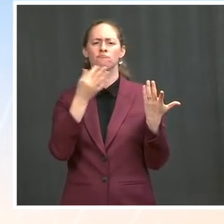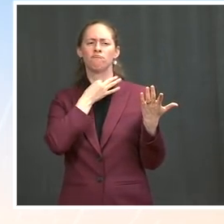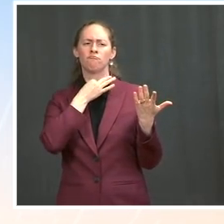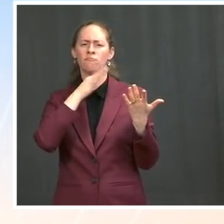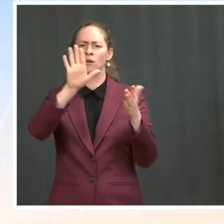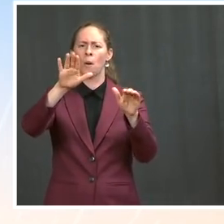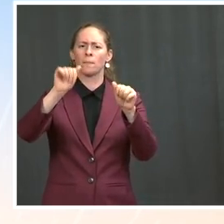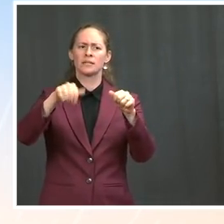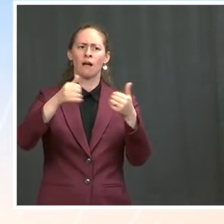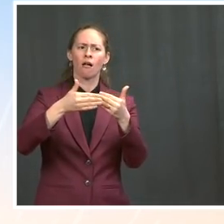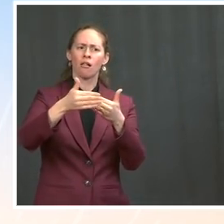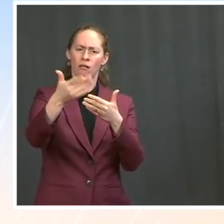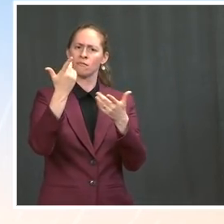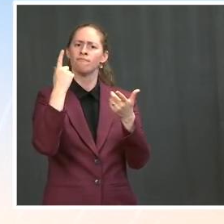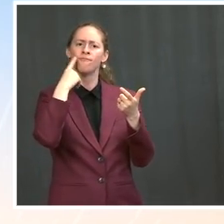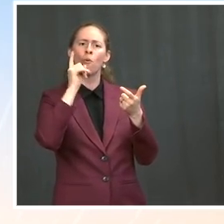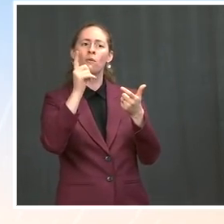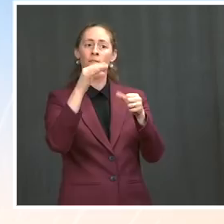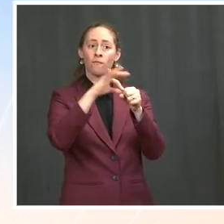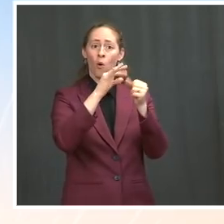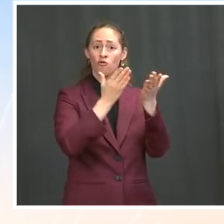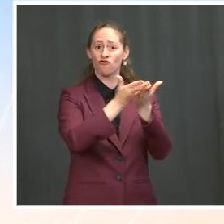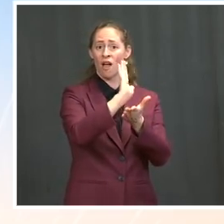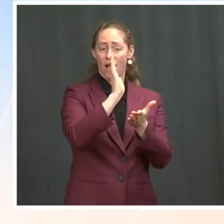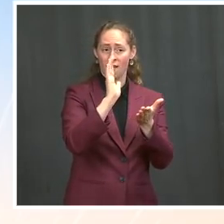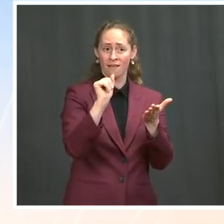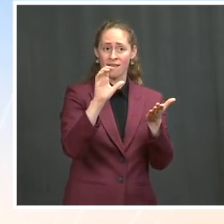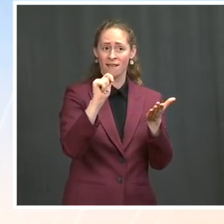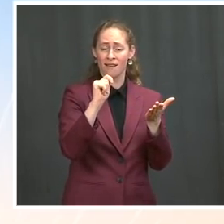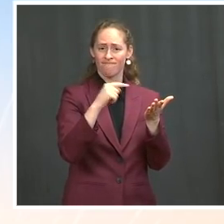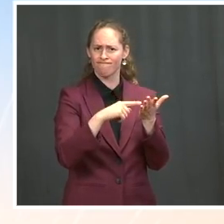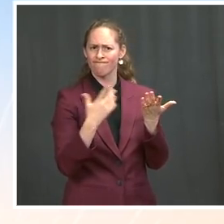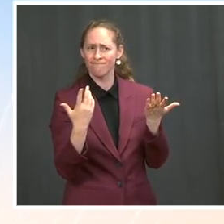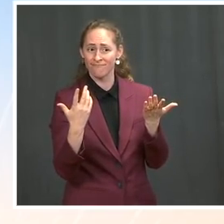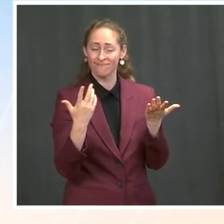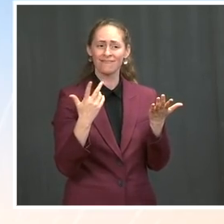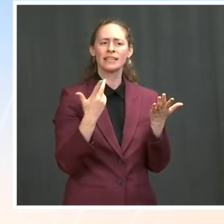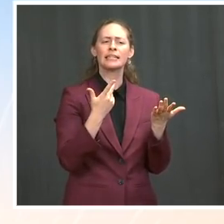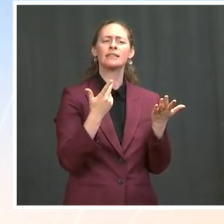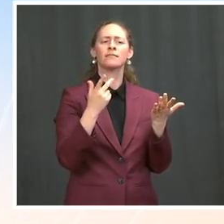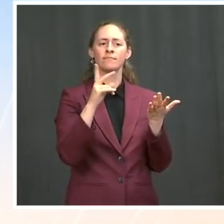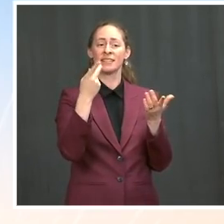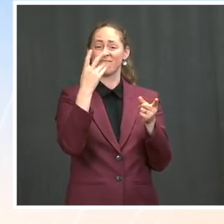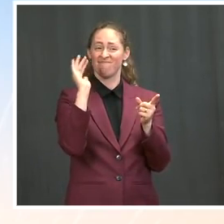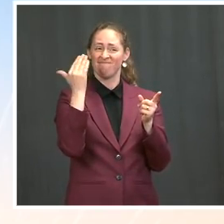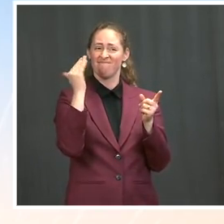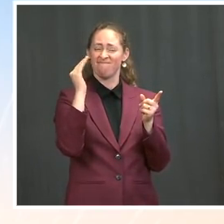is not very high to get something through Congress as things stand right now.